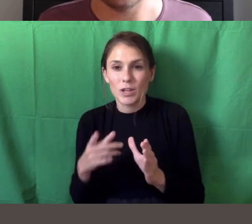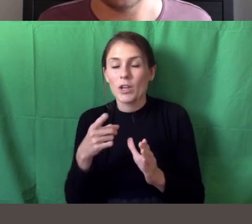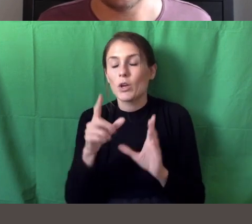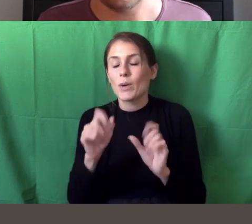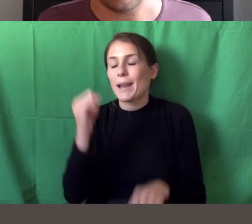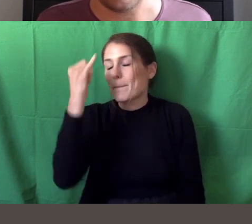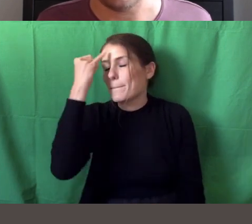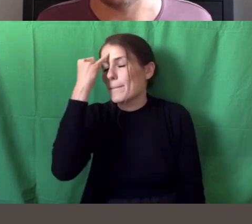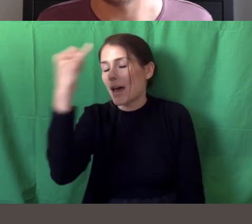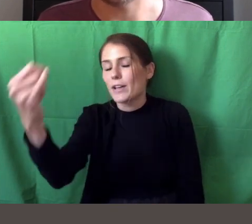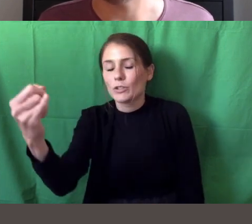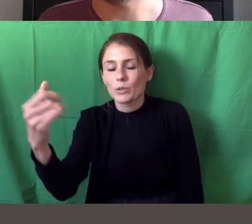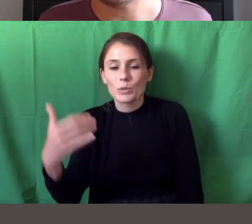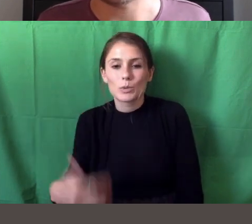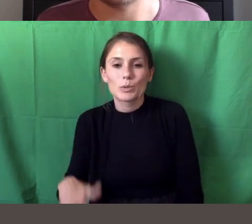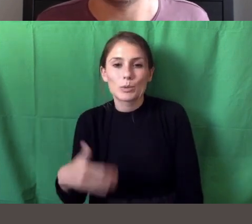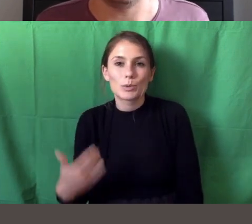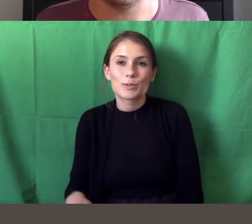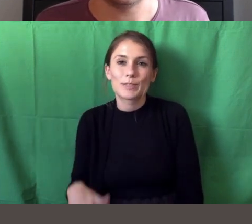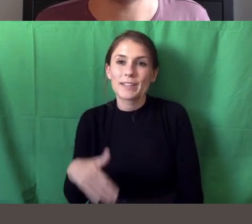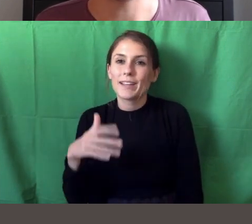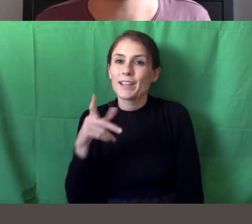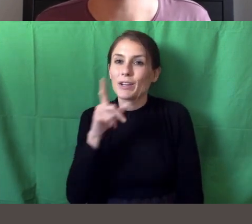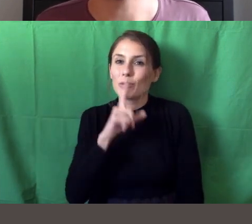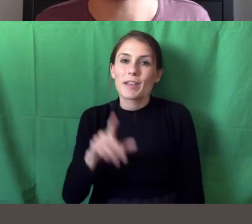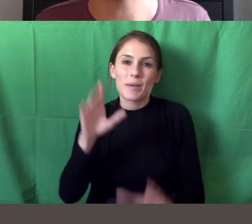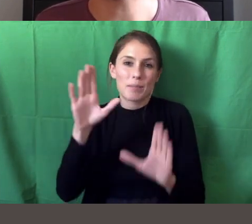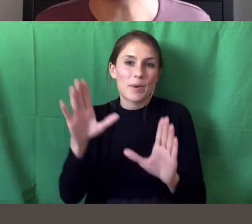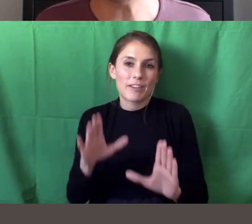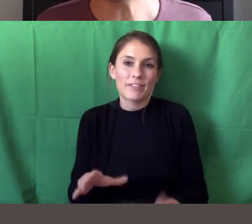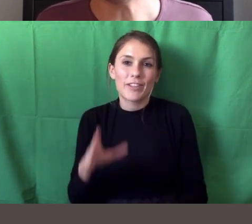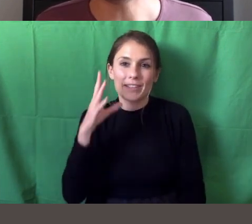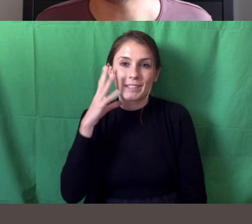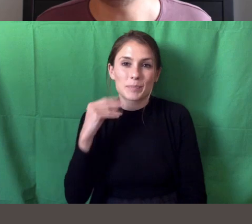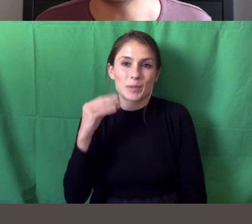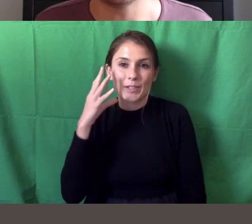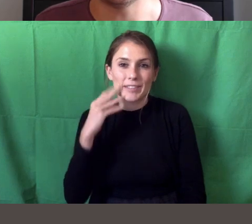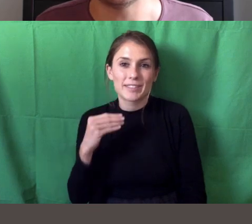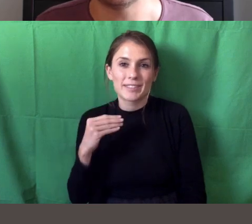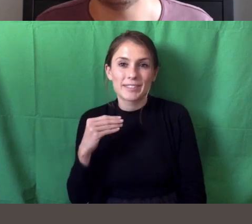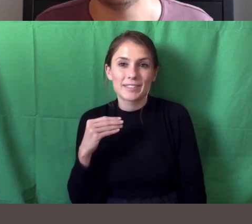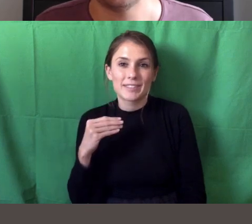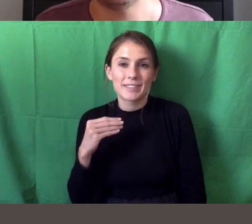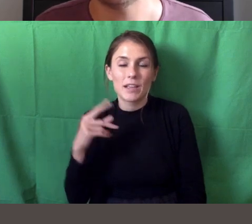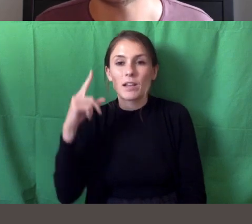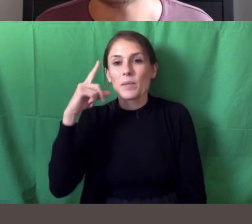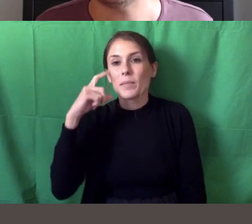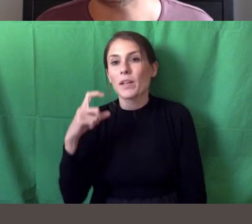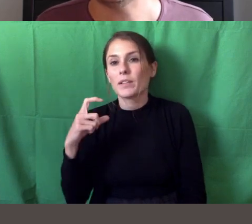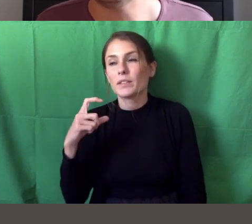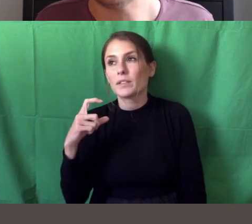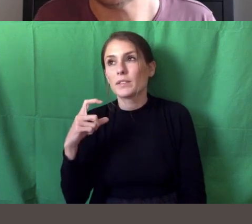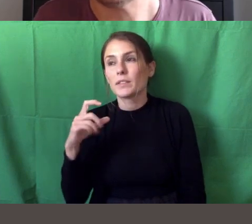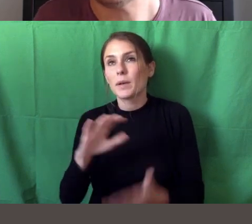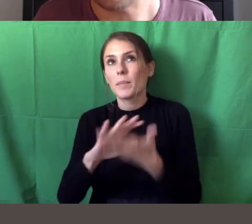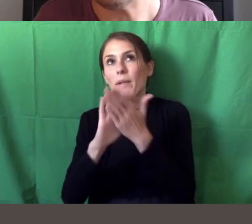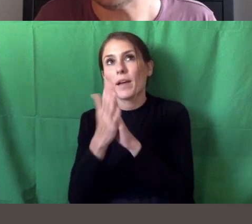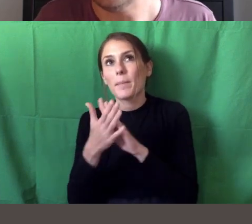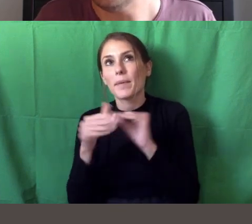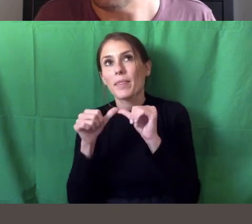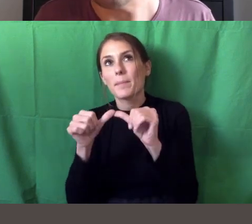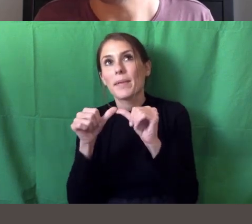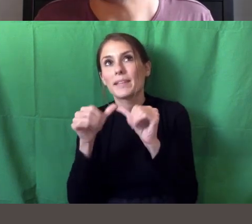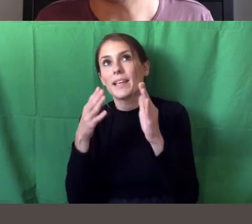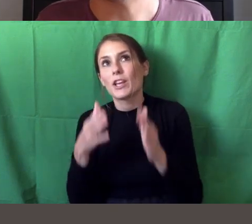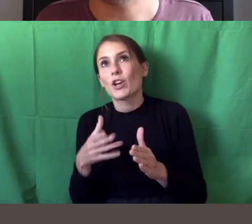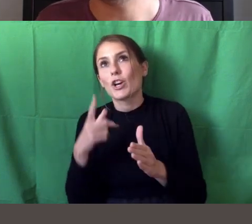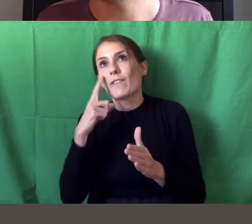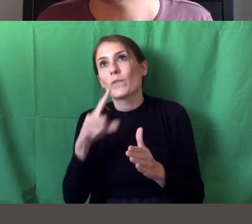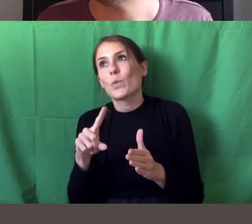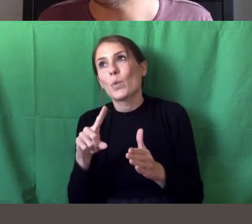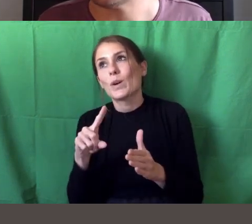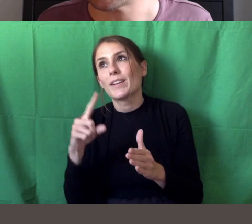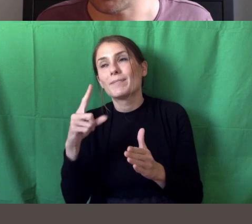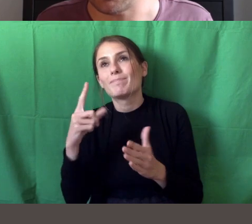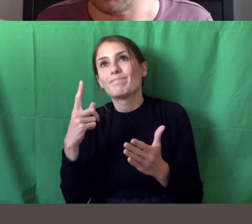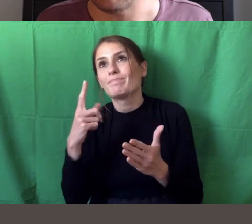as a tox maintainer by Bernát. And you can imagine that was an amazing experience. Because becoming